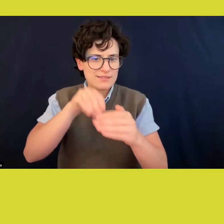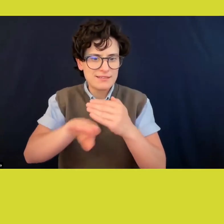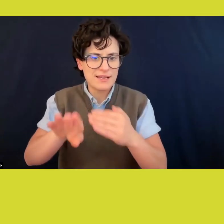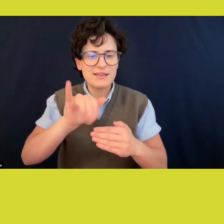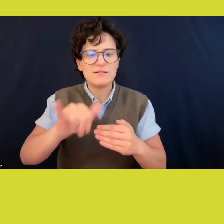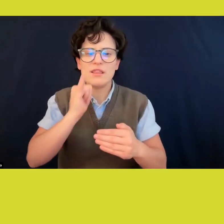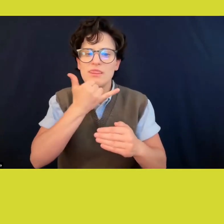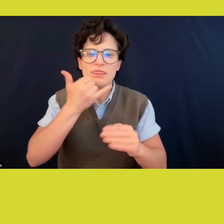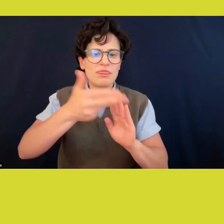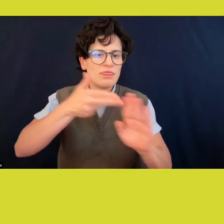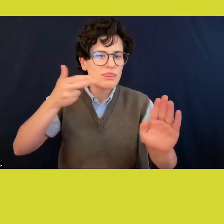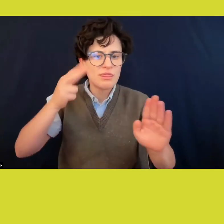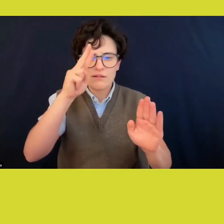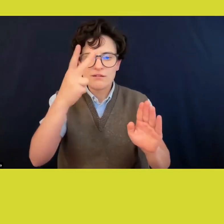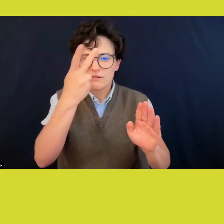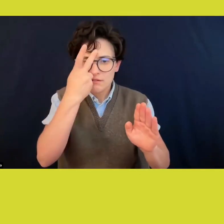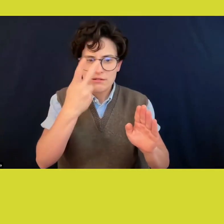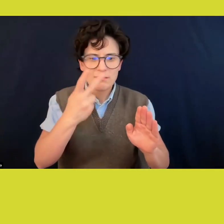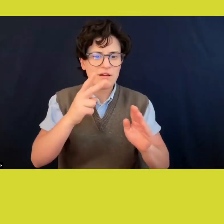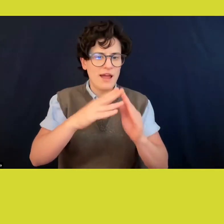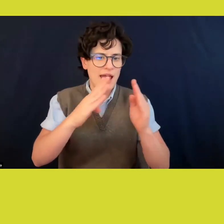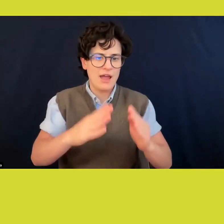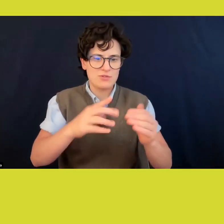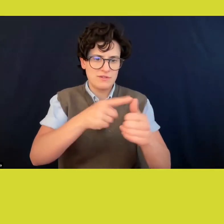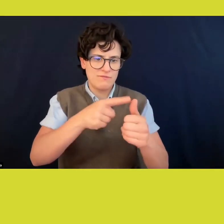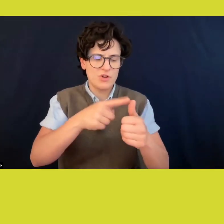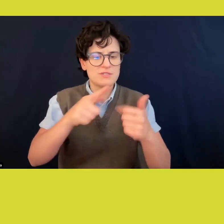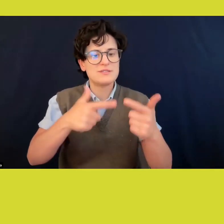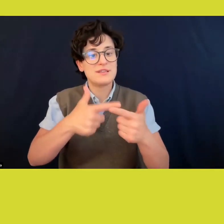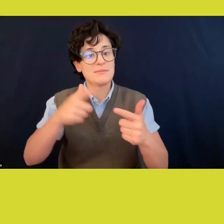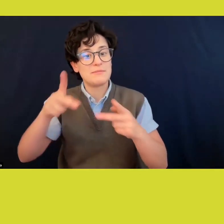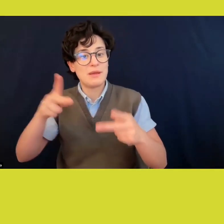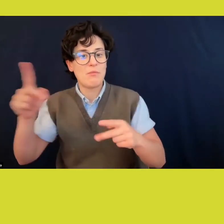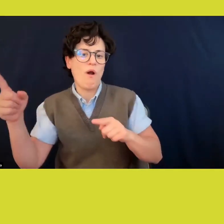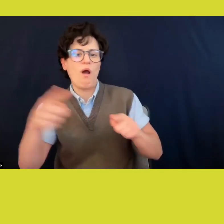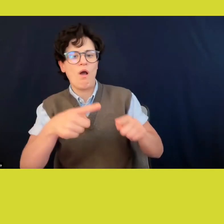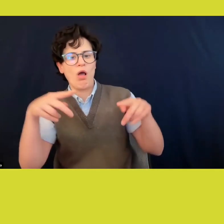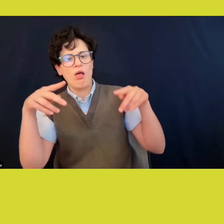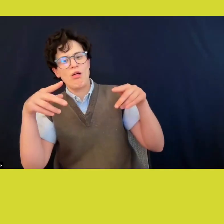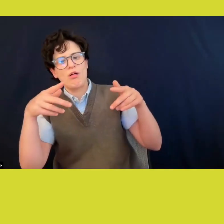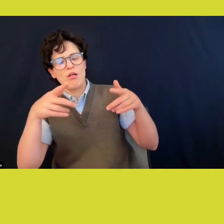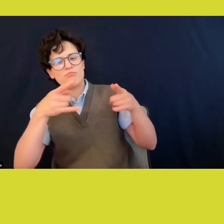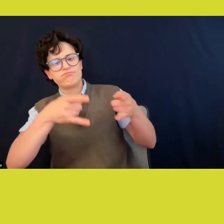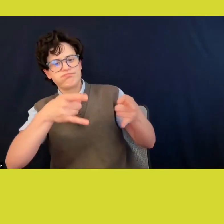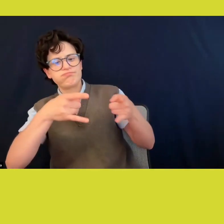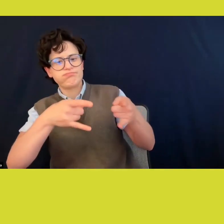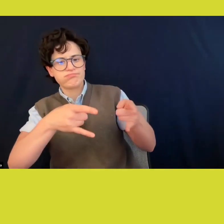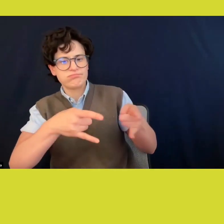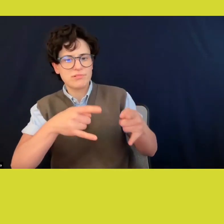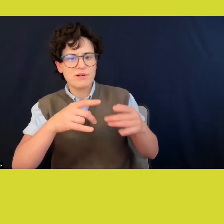First, and people then point to this and say, oh, you see, Housing First isn't working. If you're not